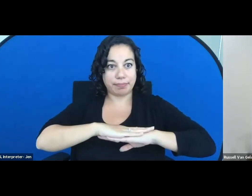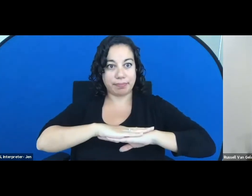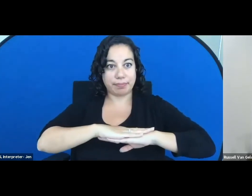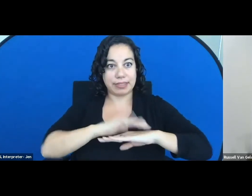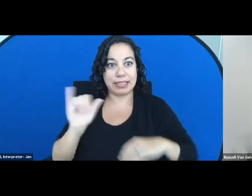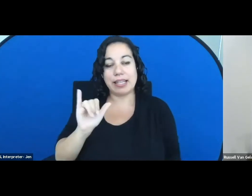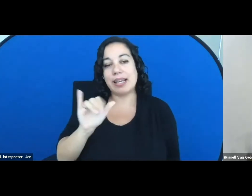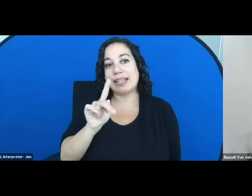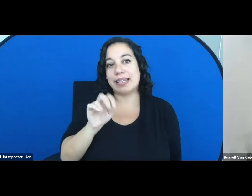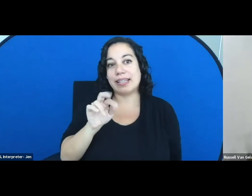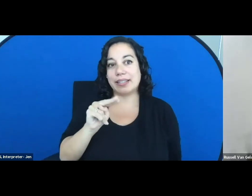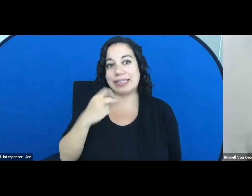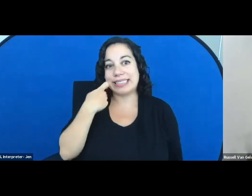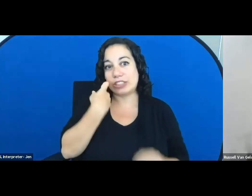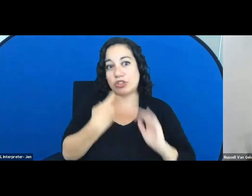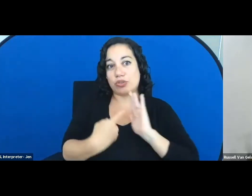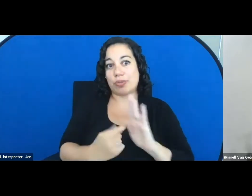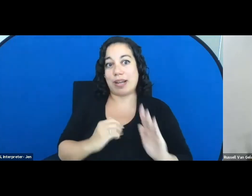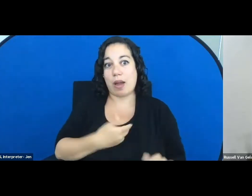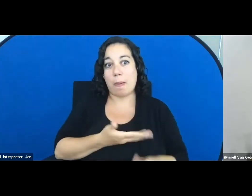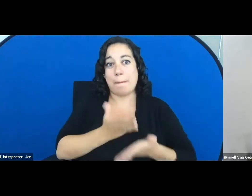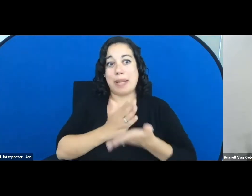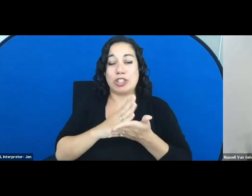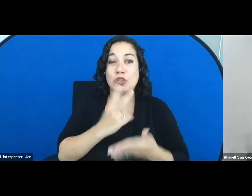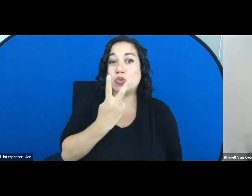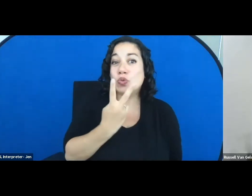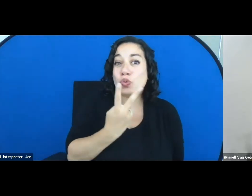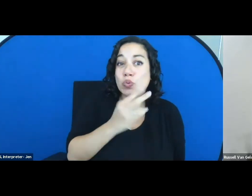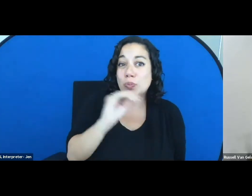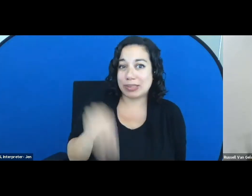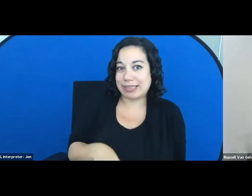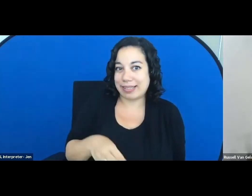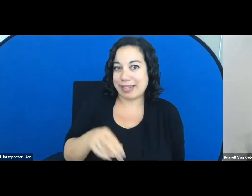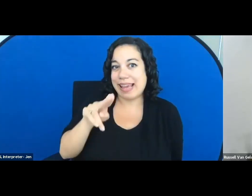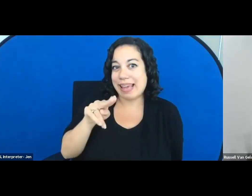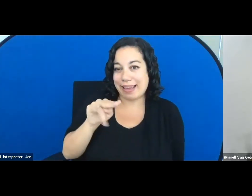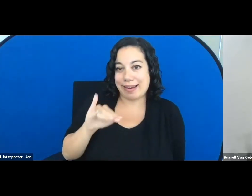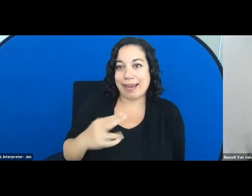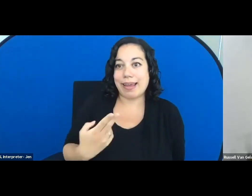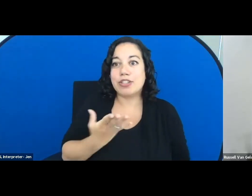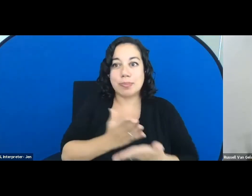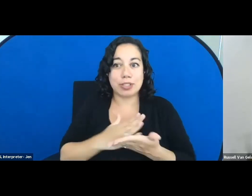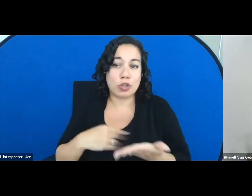our budget is perhaps 2% of the NIH budget, and so we’re not big players at the table.